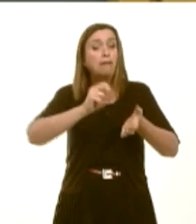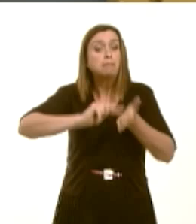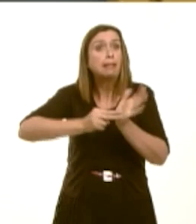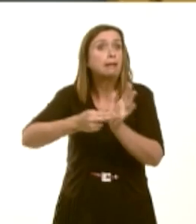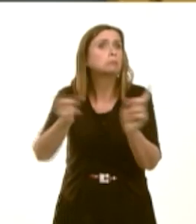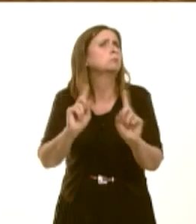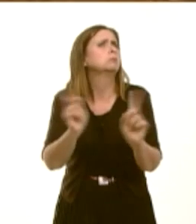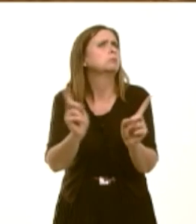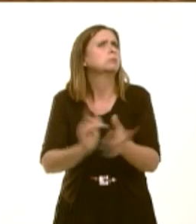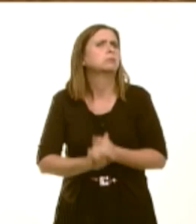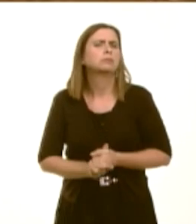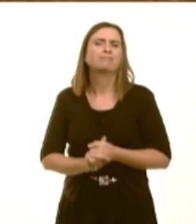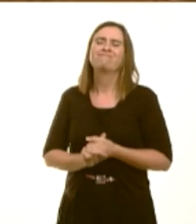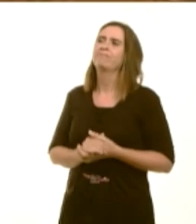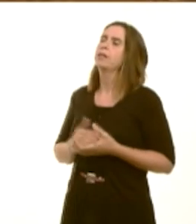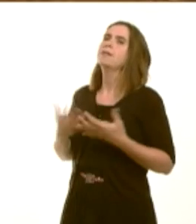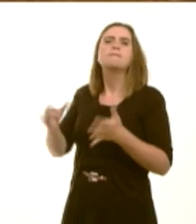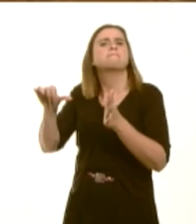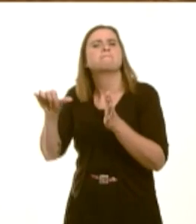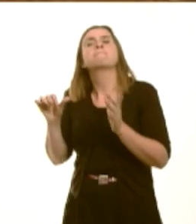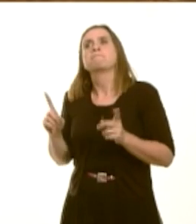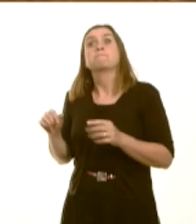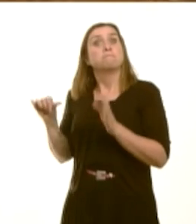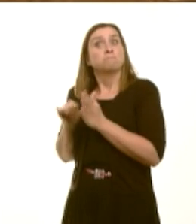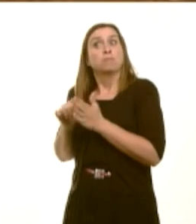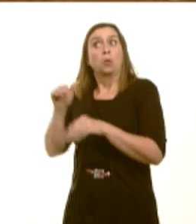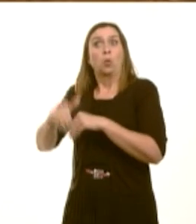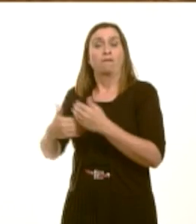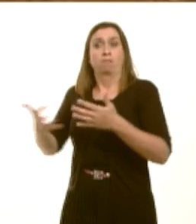Carwyn Jones: The problem is not to do with current workings necessarily; itís to do